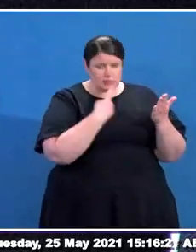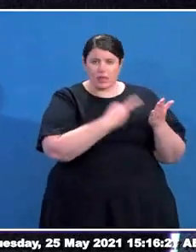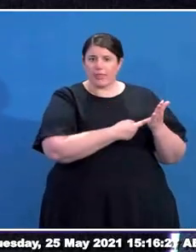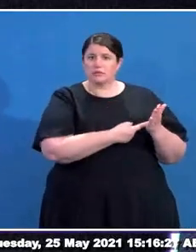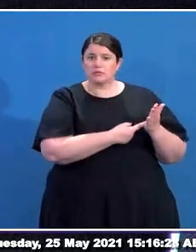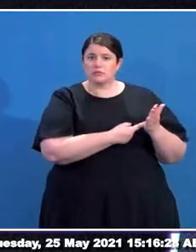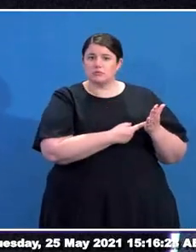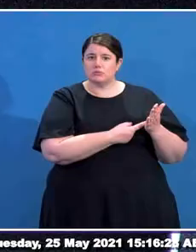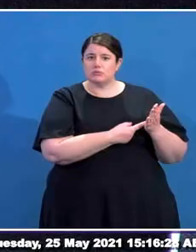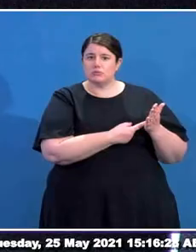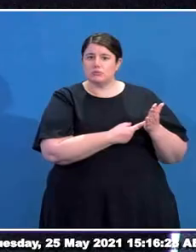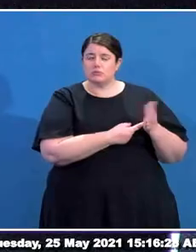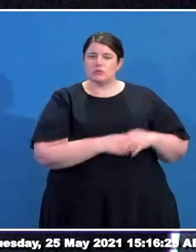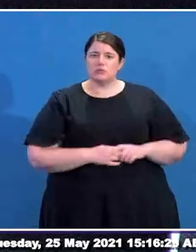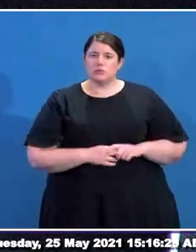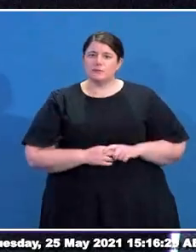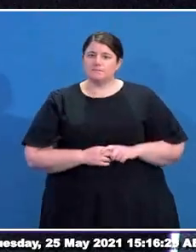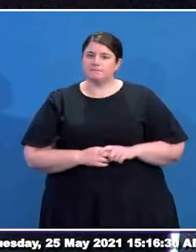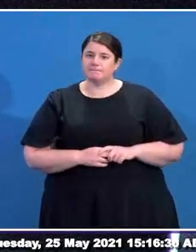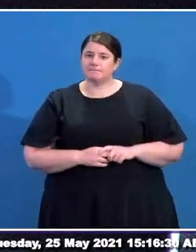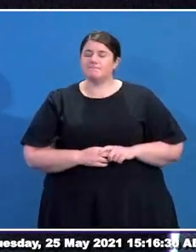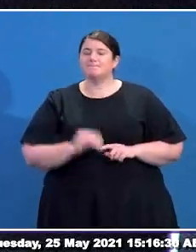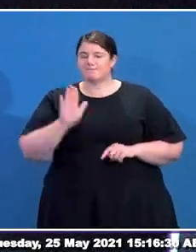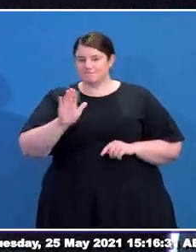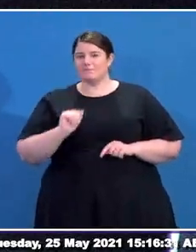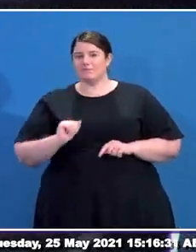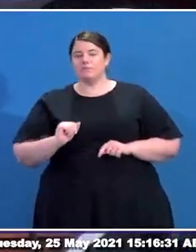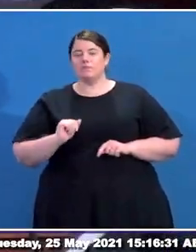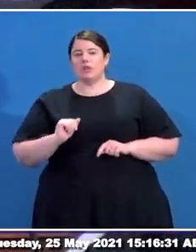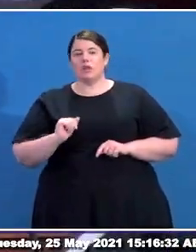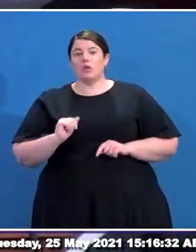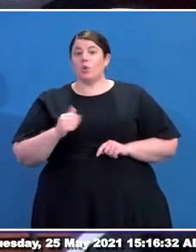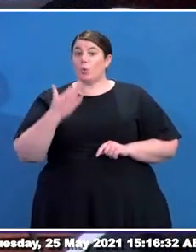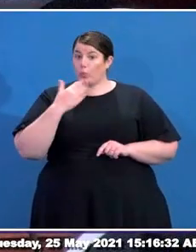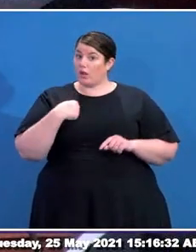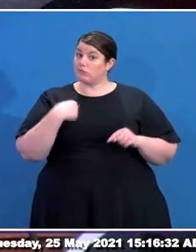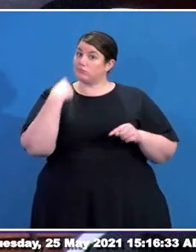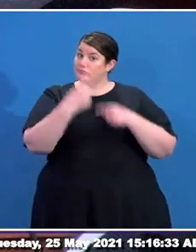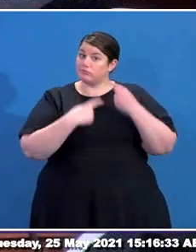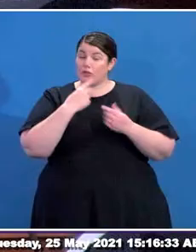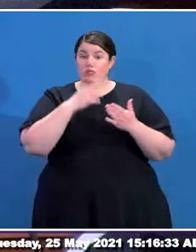Chair, you will recall when I introduced the report from November, on